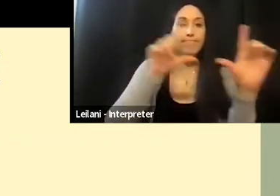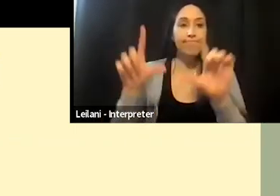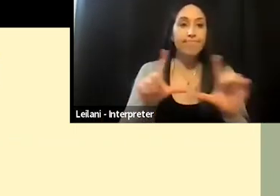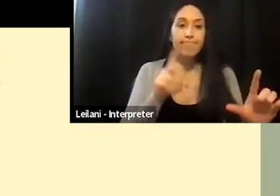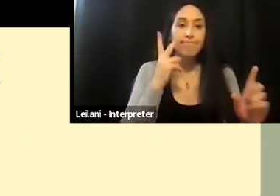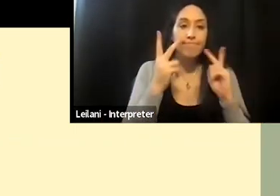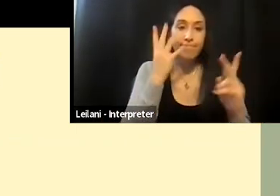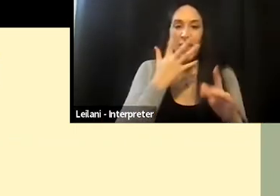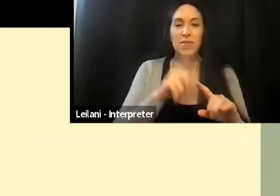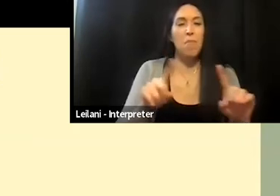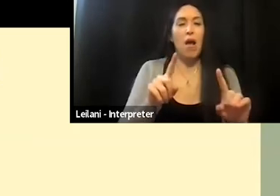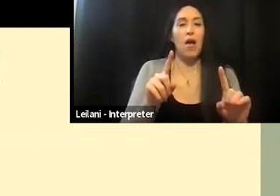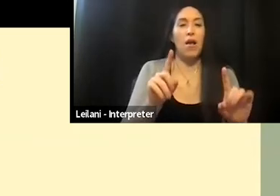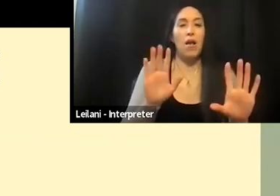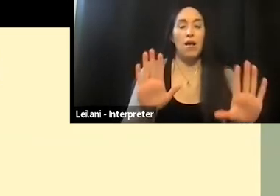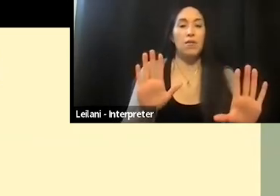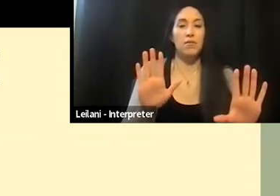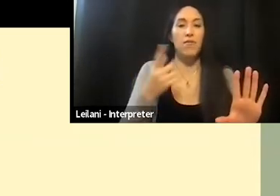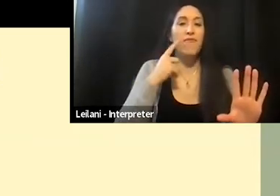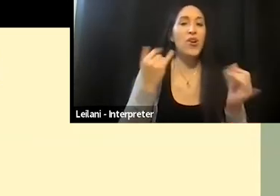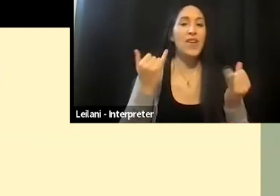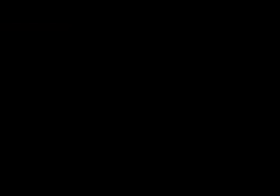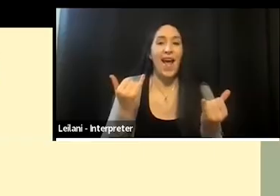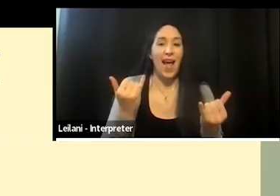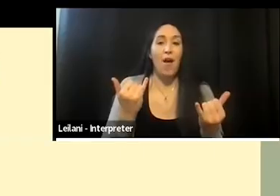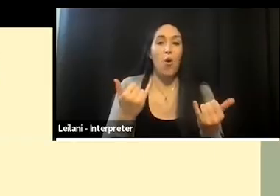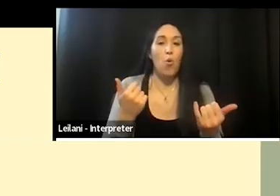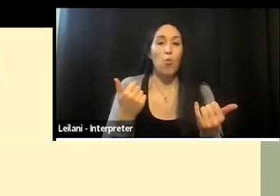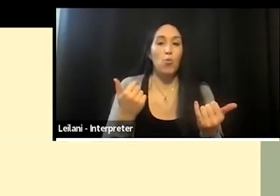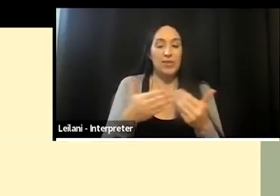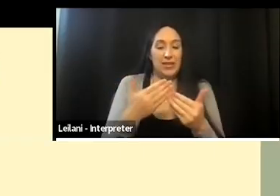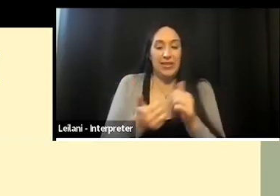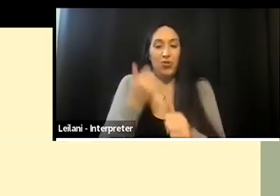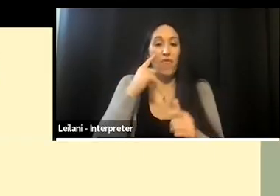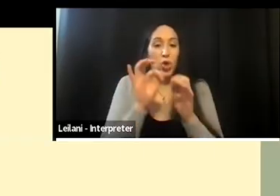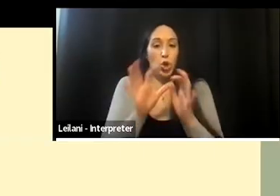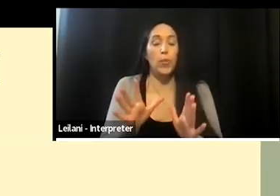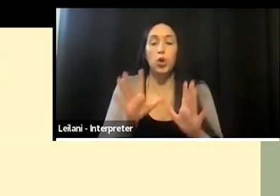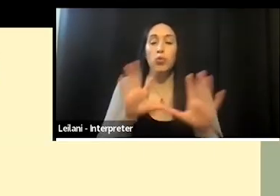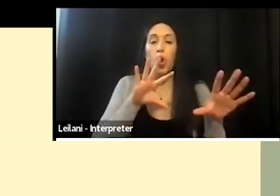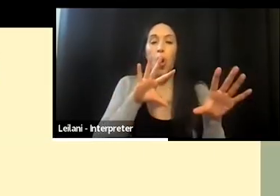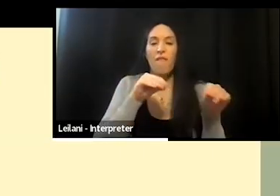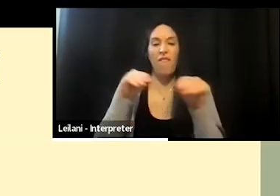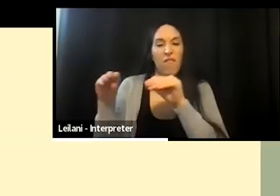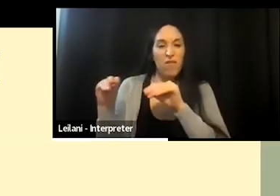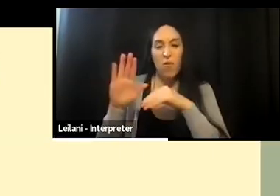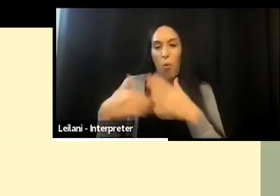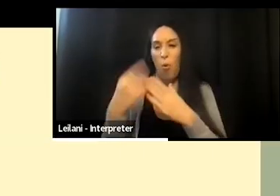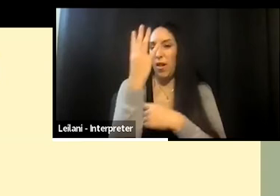of what makes it easiest for the interpreters, we're gonna turn off the videos. So thank you for that.